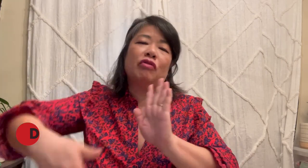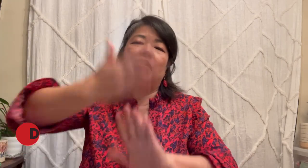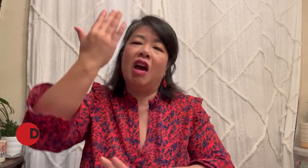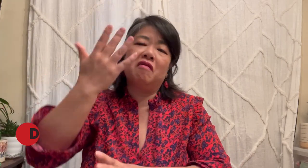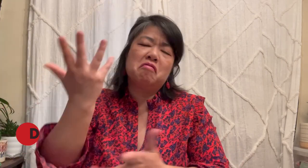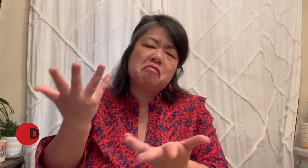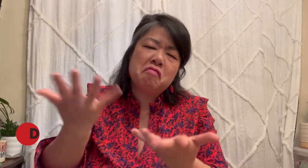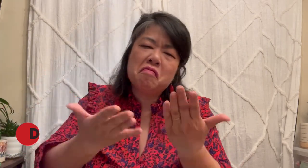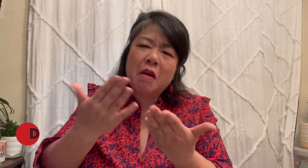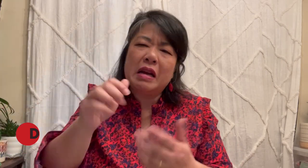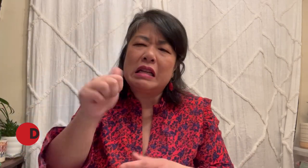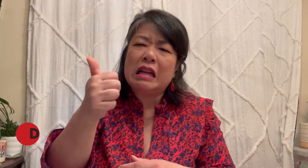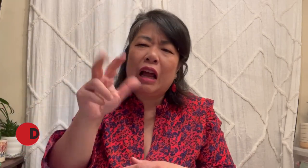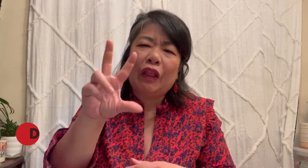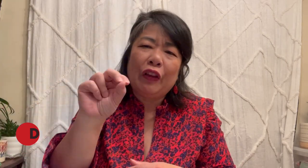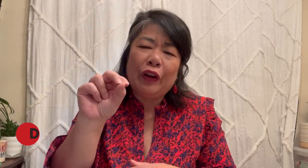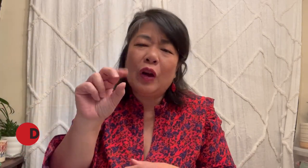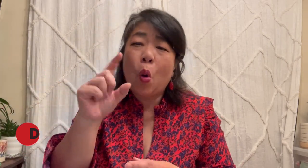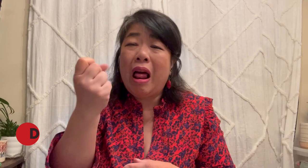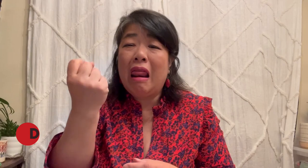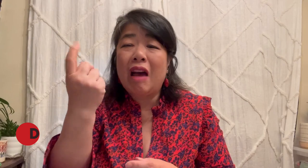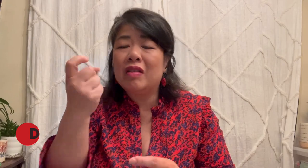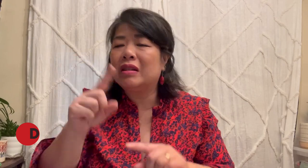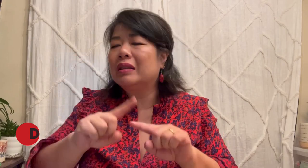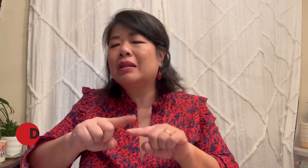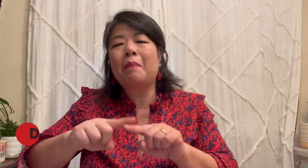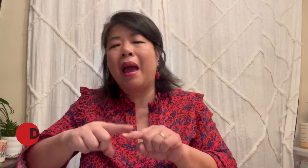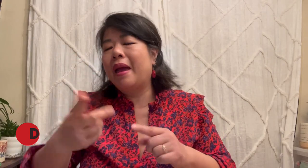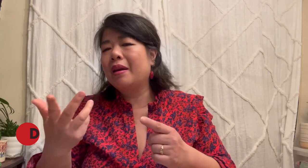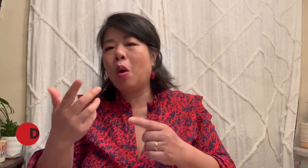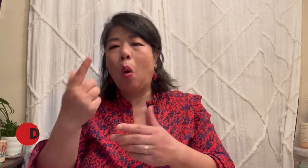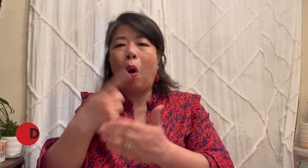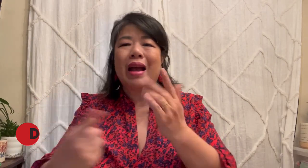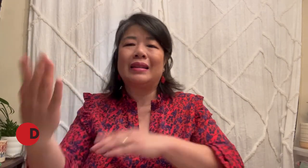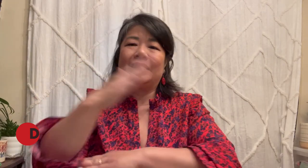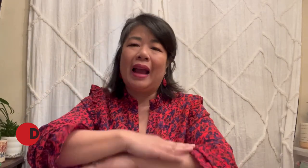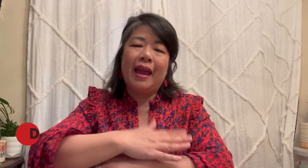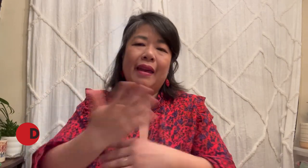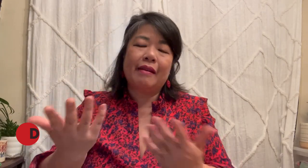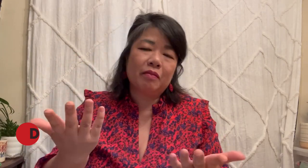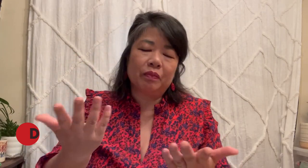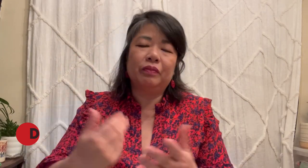and then leave around 10:30 -11 depending on the day